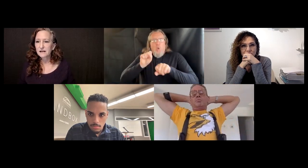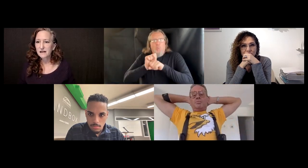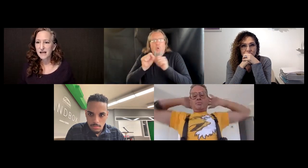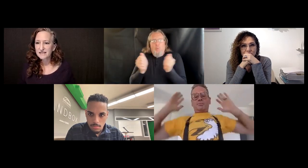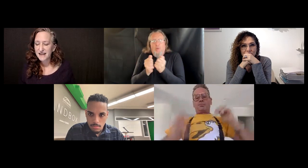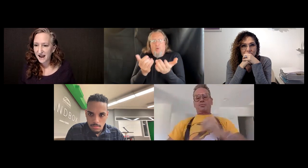And now we're starting to work with all of you to discuss business training resources.